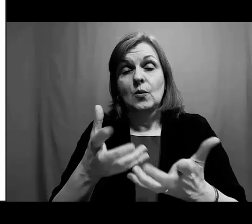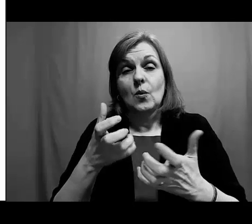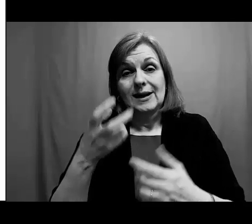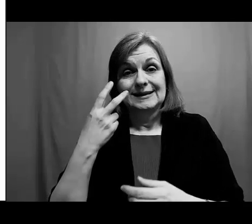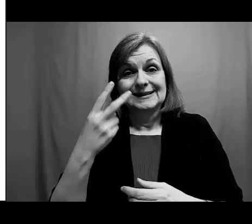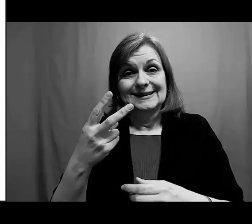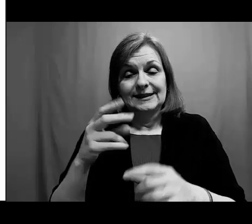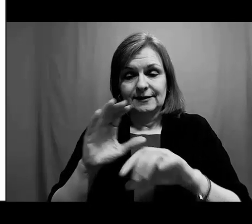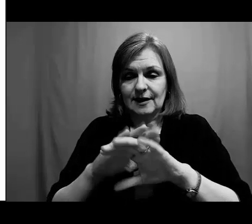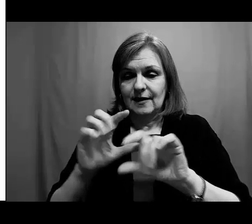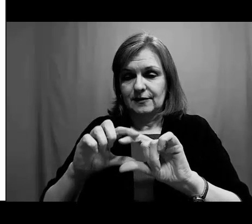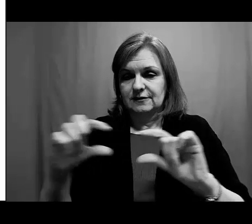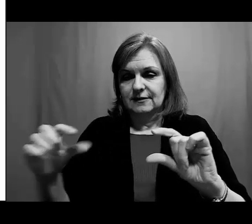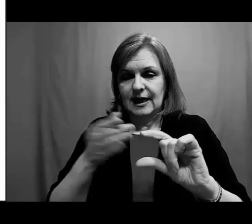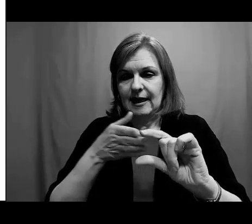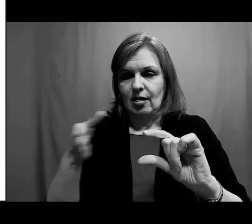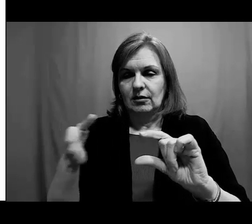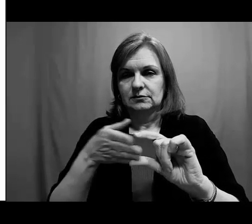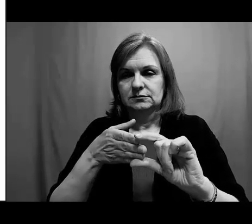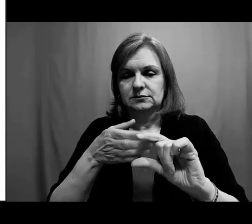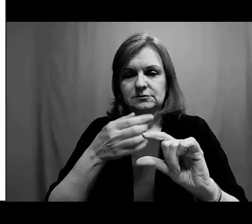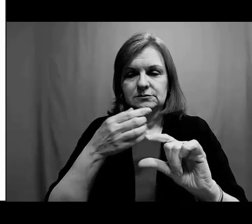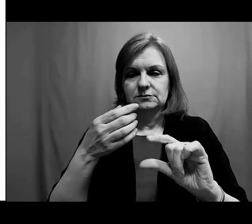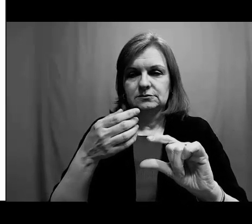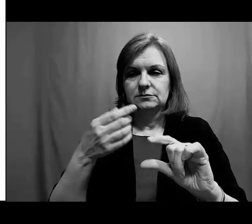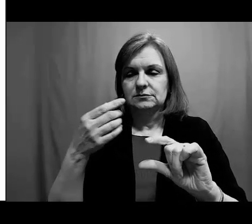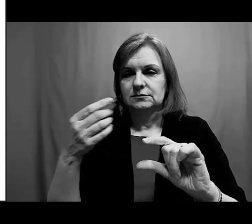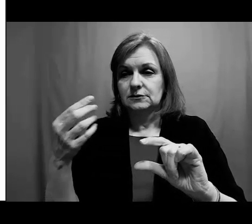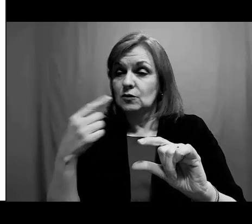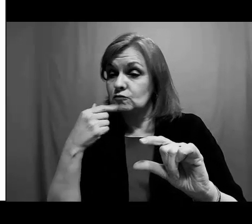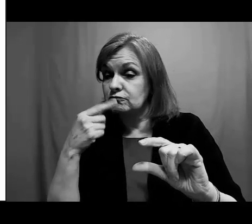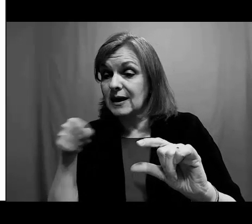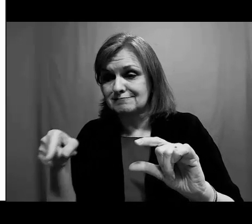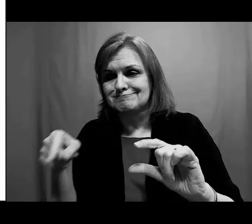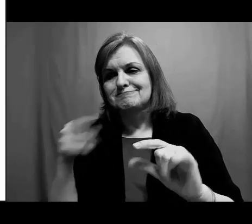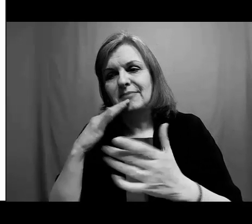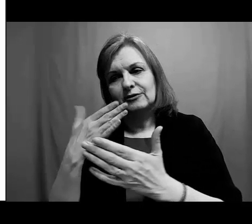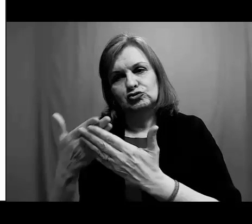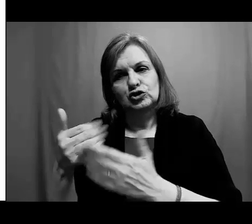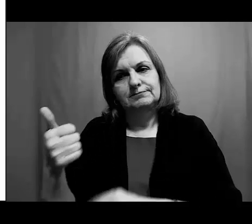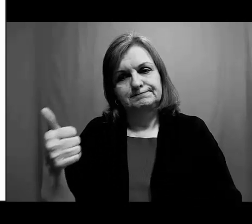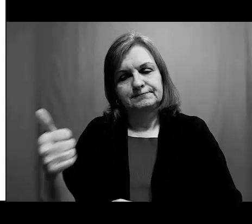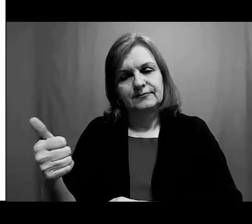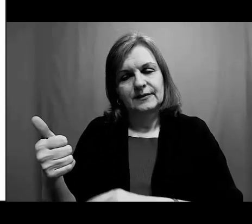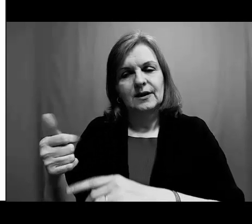like is to be in this kind of red region at the high end of our Dobson scale